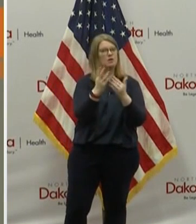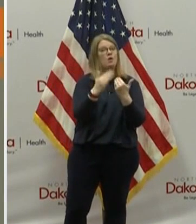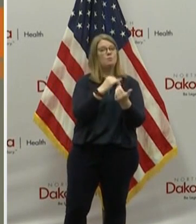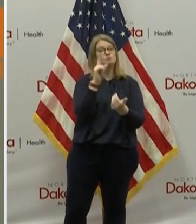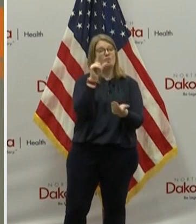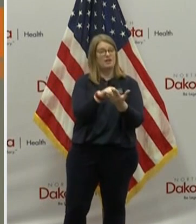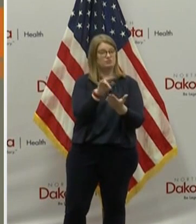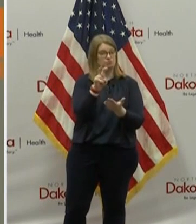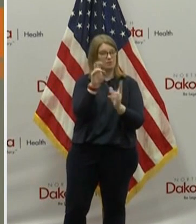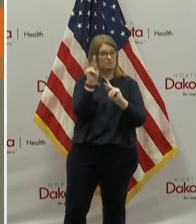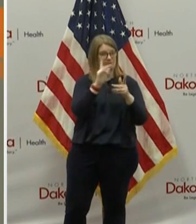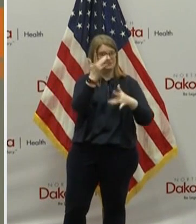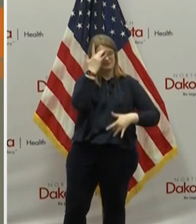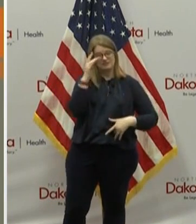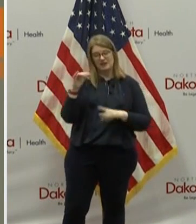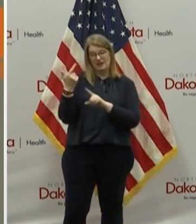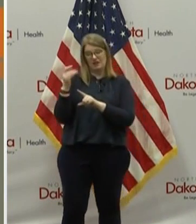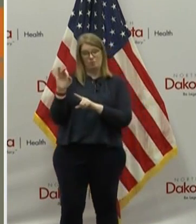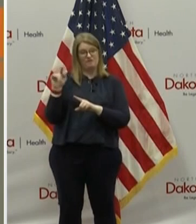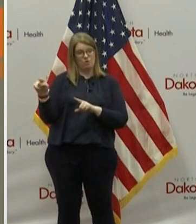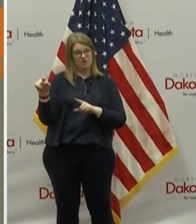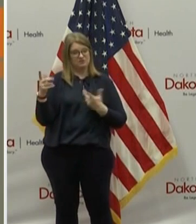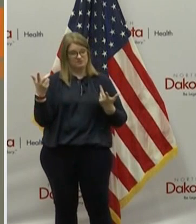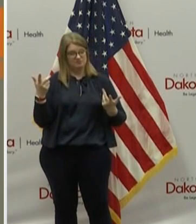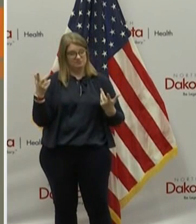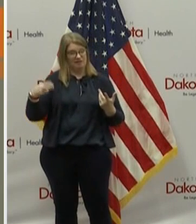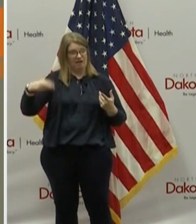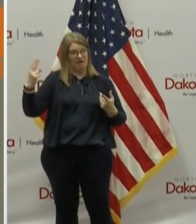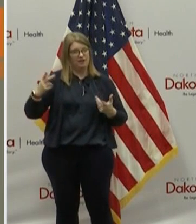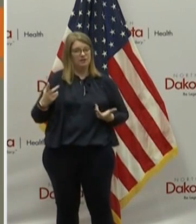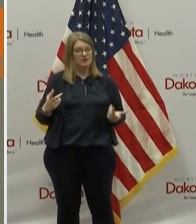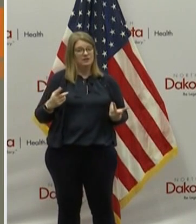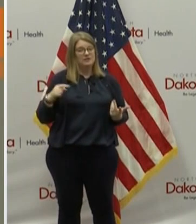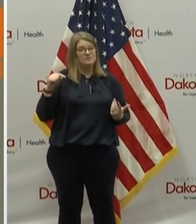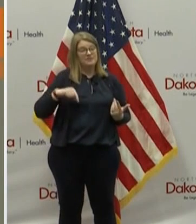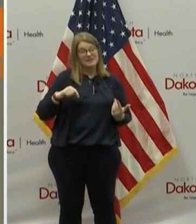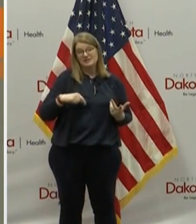COUNTIES. AND NOW WARD WITH A SMALLER